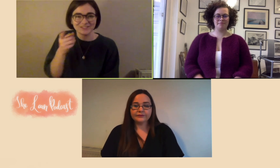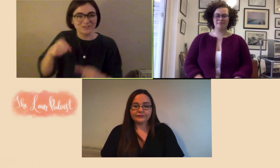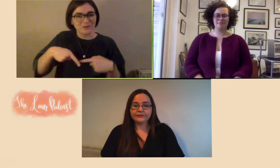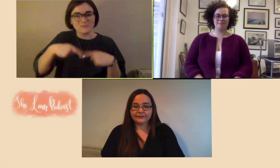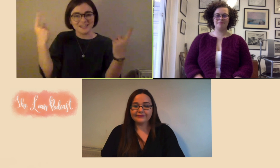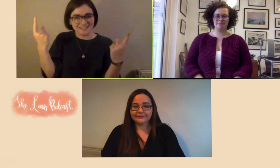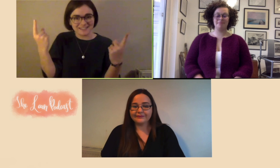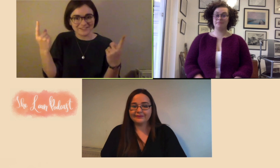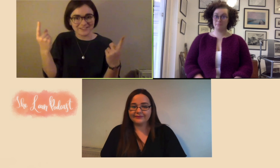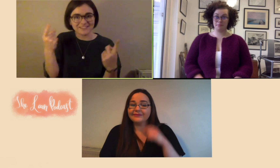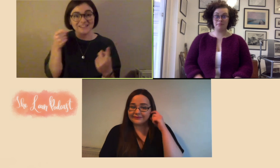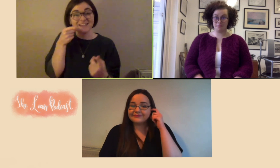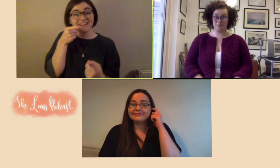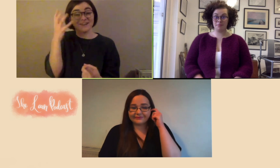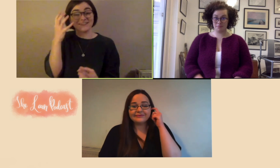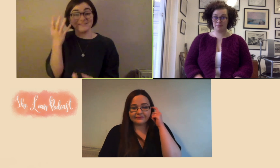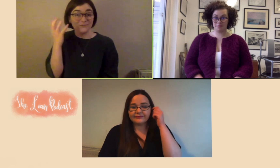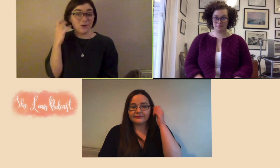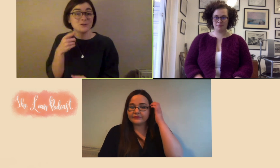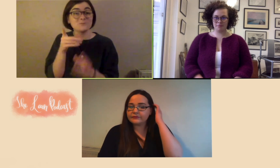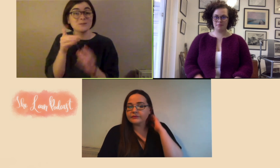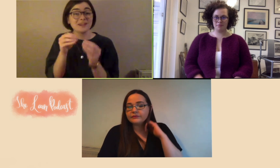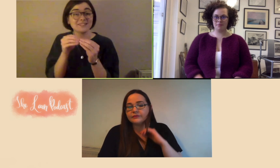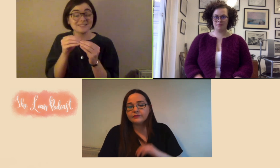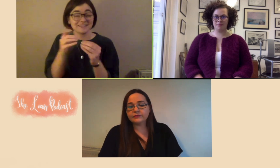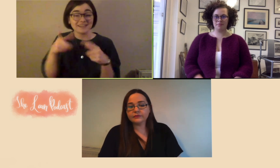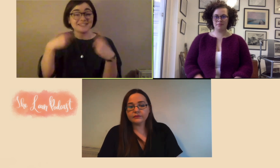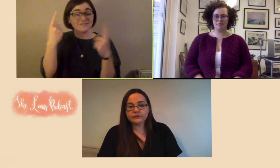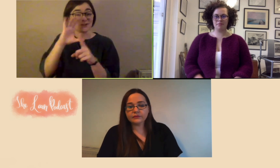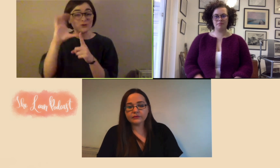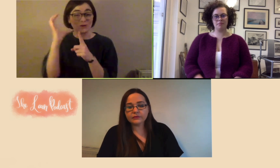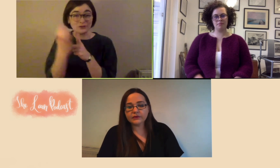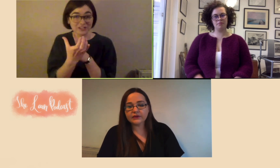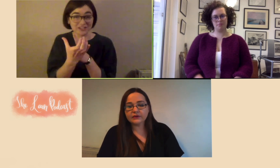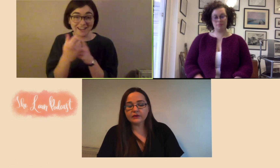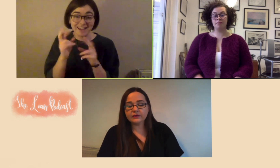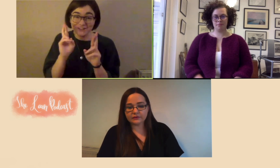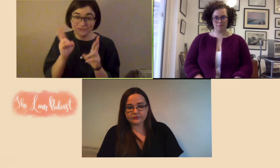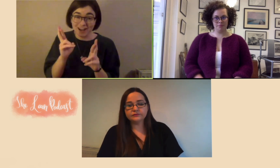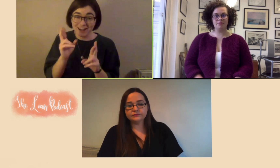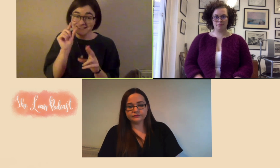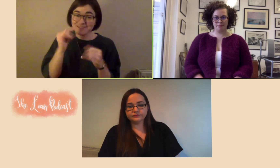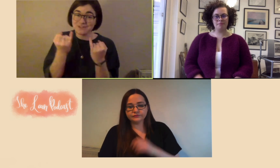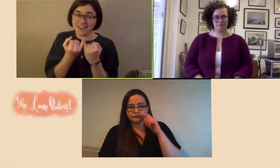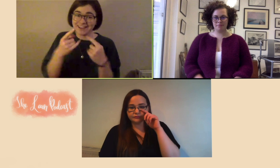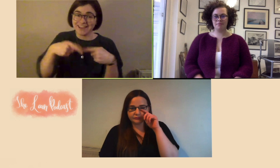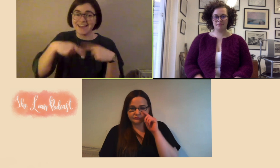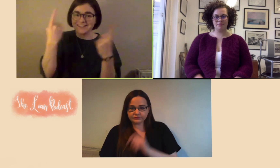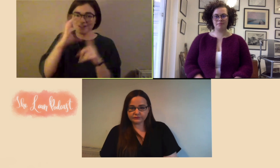in the whole kind of interaction. It's just such a different experience. And as Romy has mentioned, it is a different culture. And it is a little bit like that.